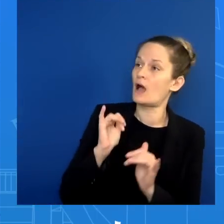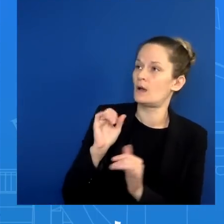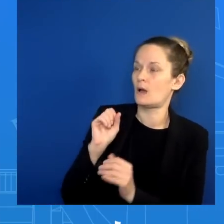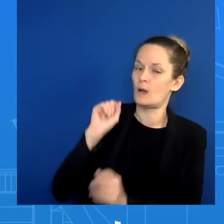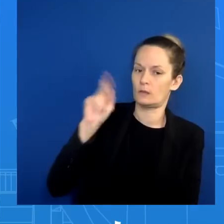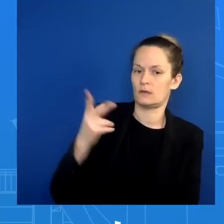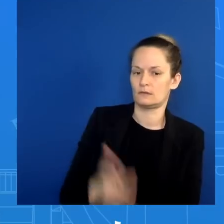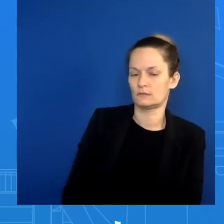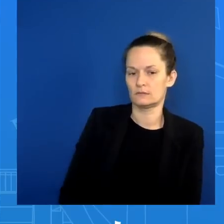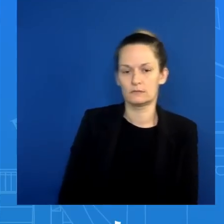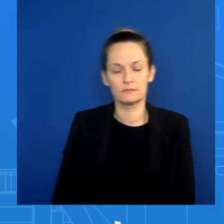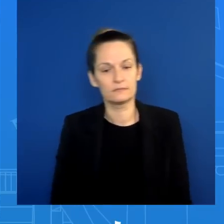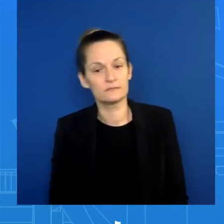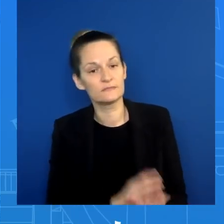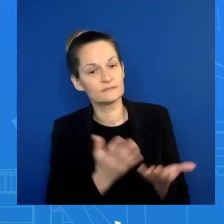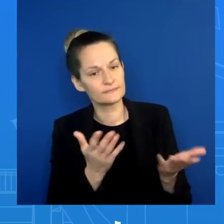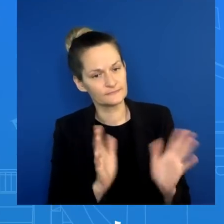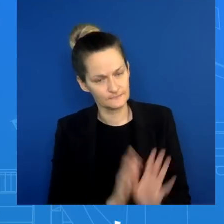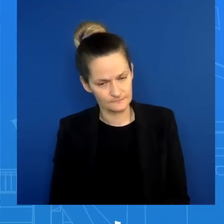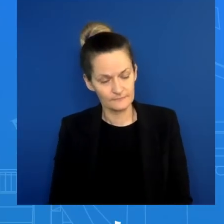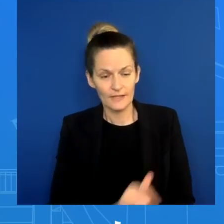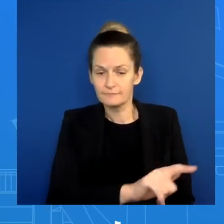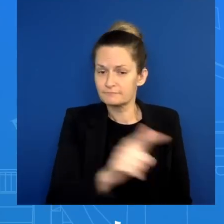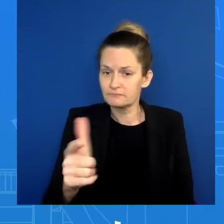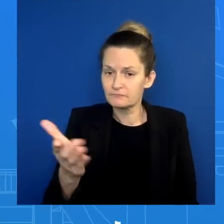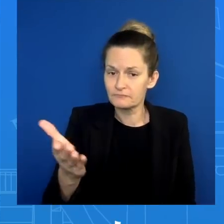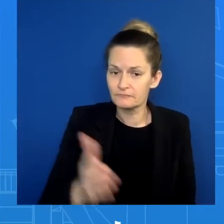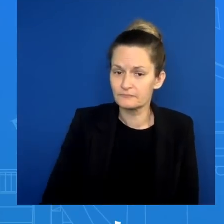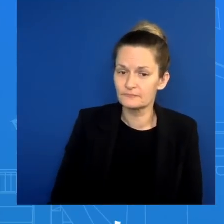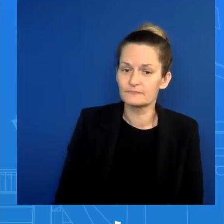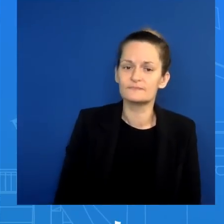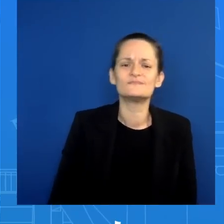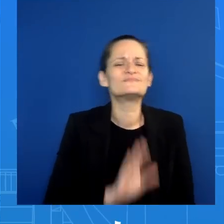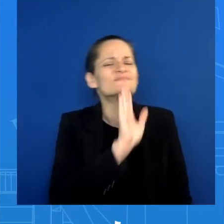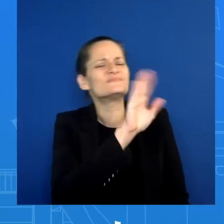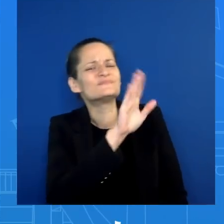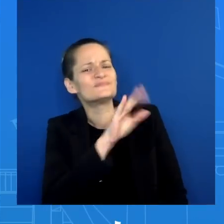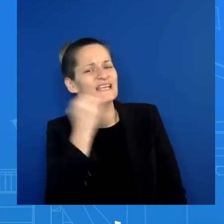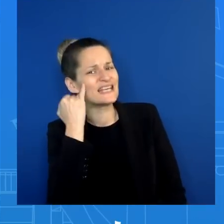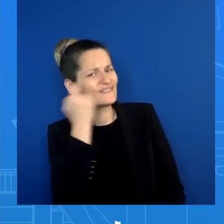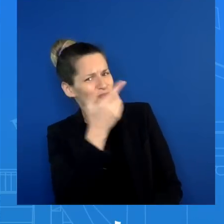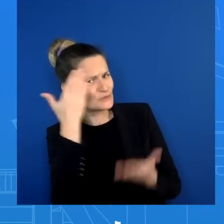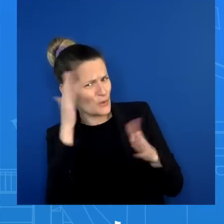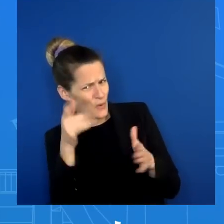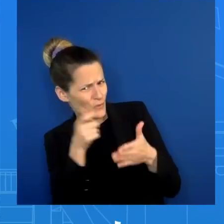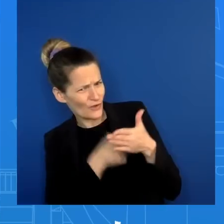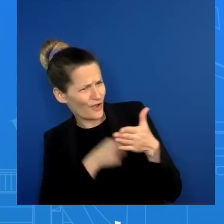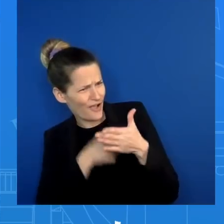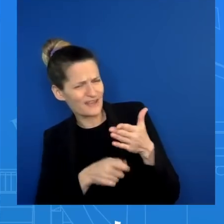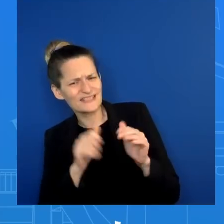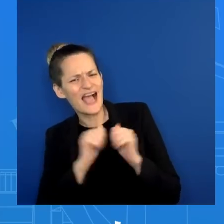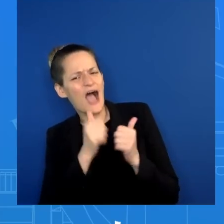The Press: If you don't know how much it's going to cost, how can you guarantee that it's going to be paid for, even if you're defining paid for it